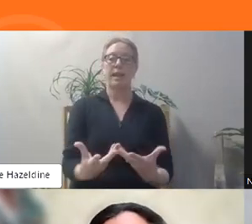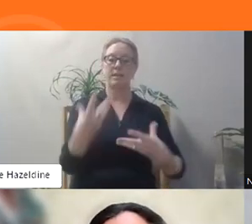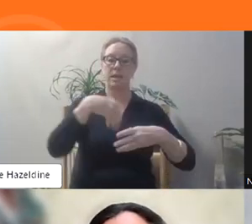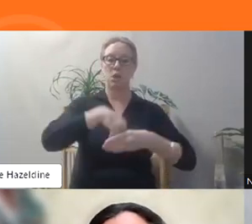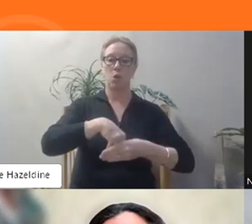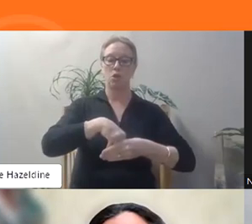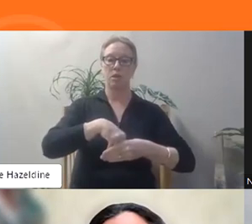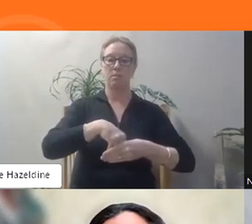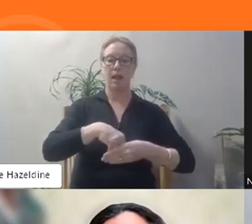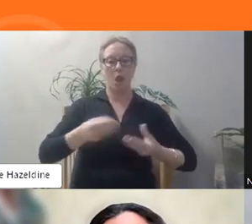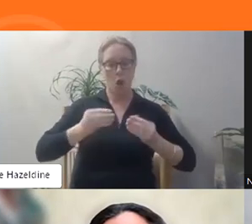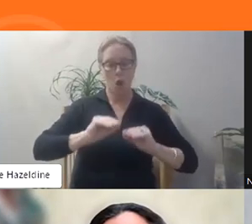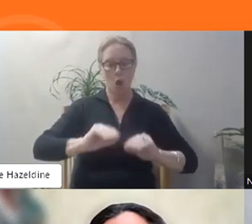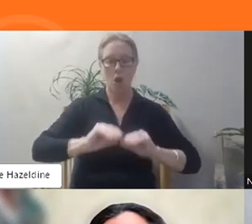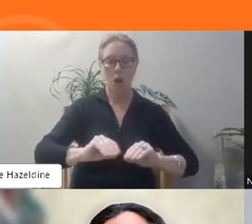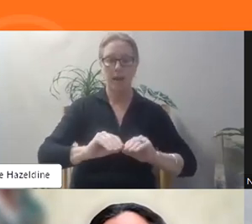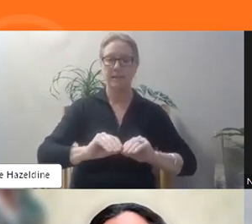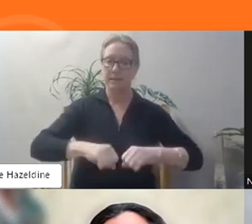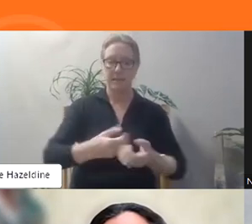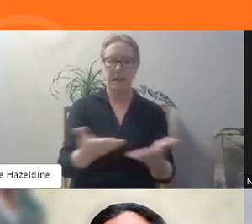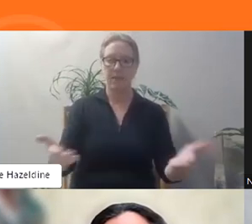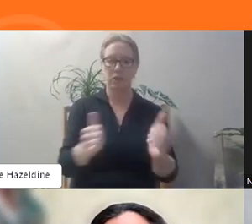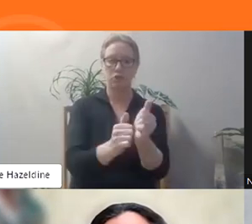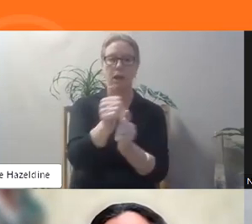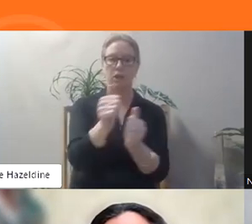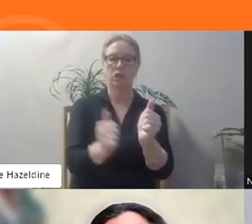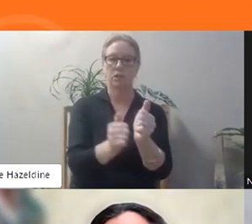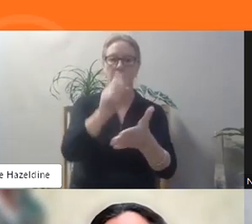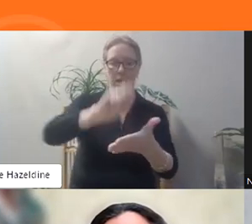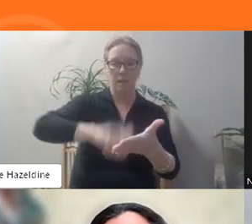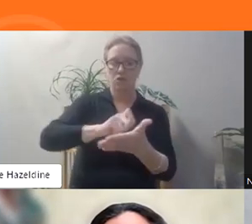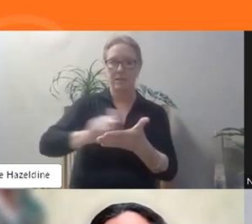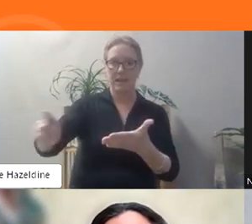as structured literacy, delivered at an appropriate speed for learners